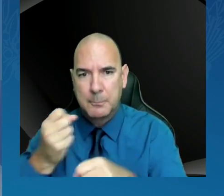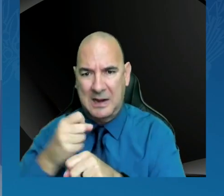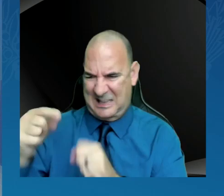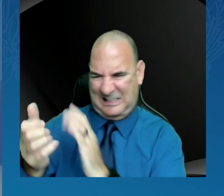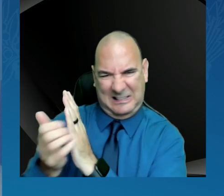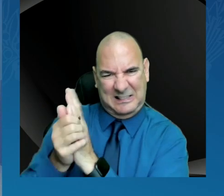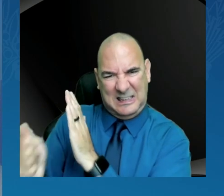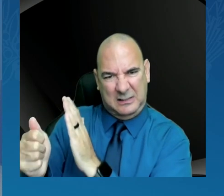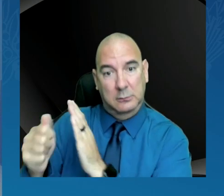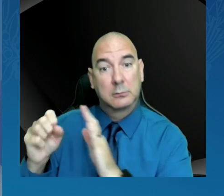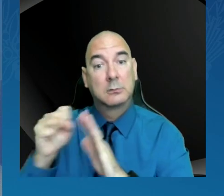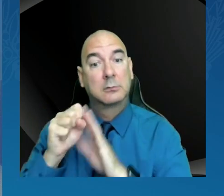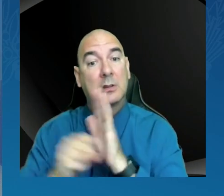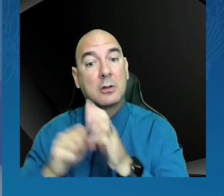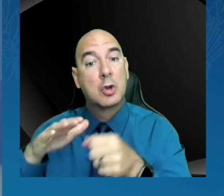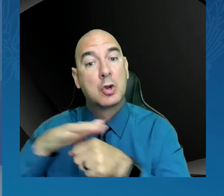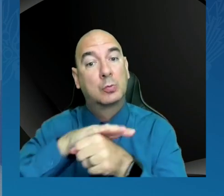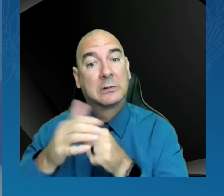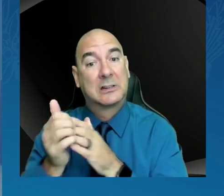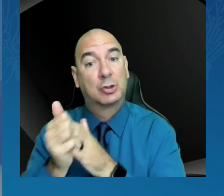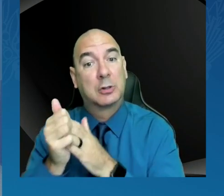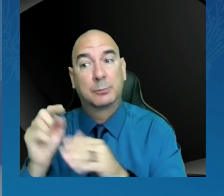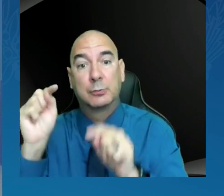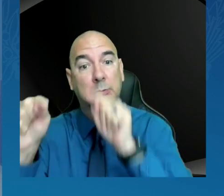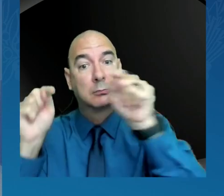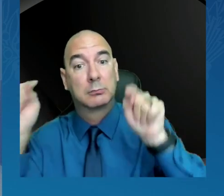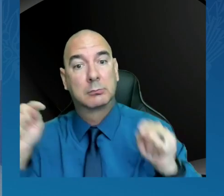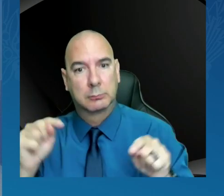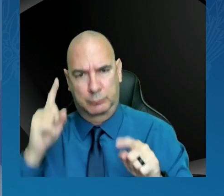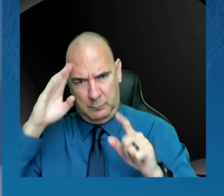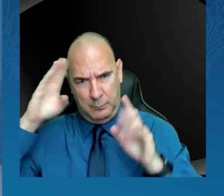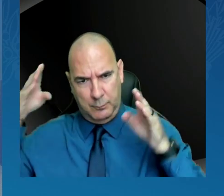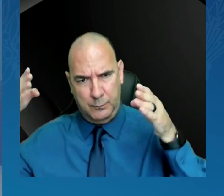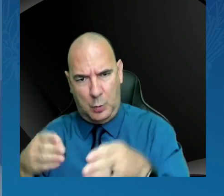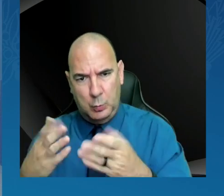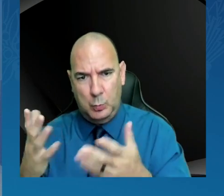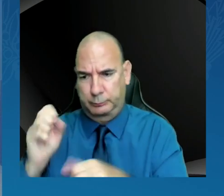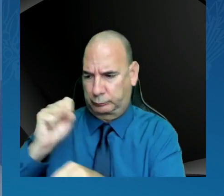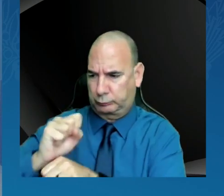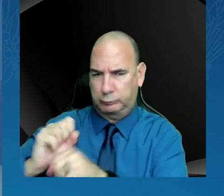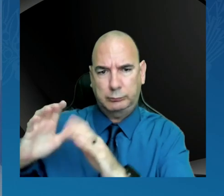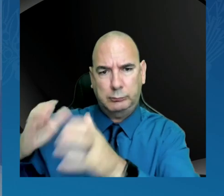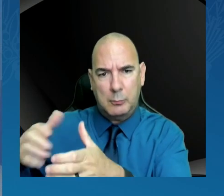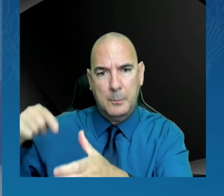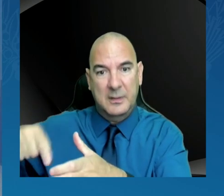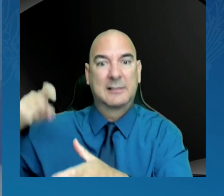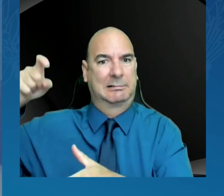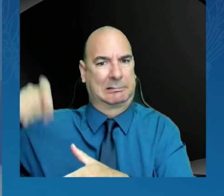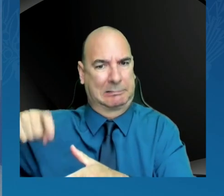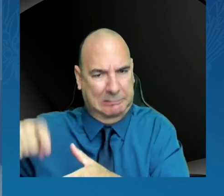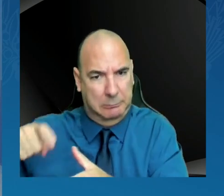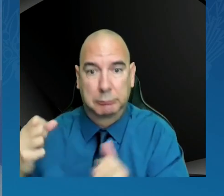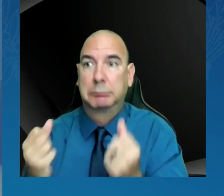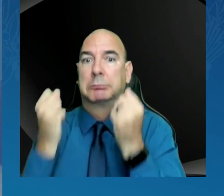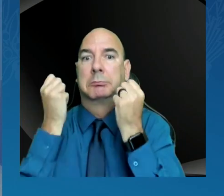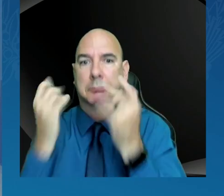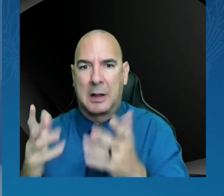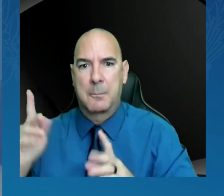needs in their local economies, and many workers continue to face long standing barriers to opportunity. Workers of color held by